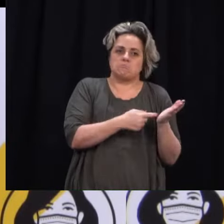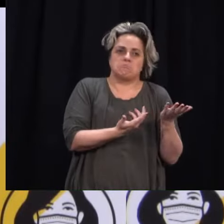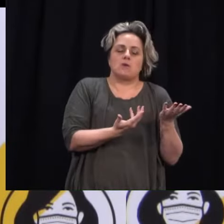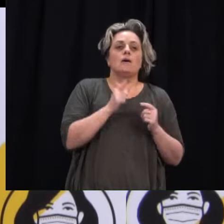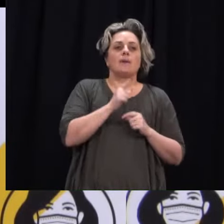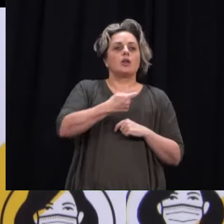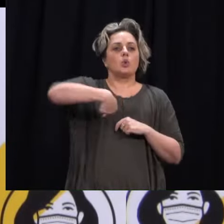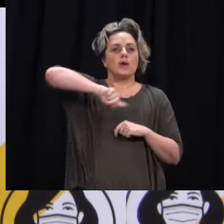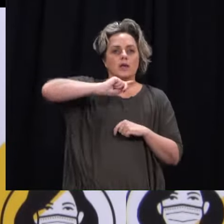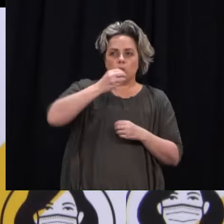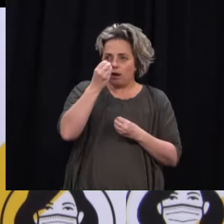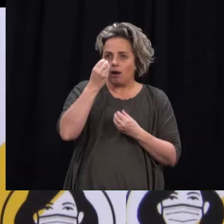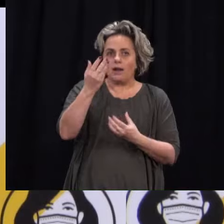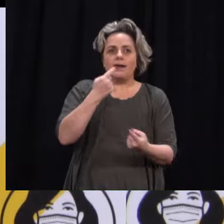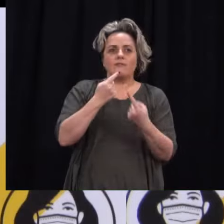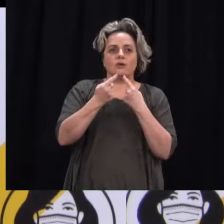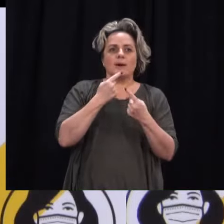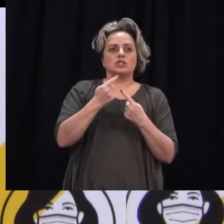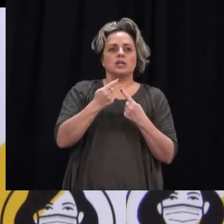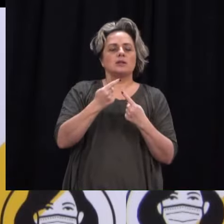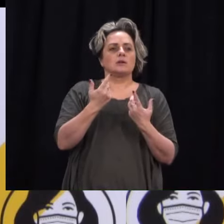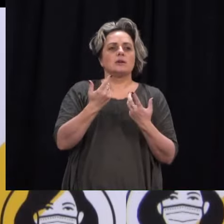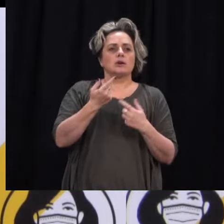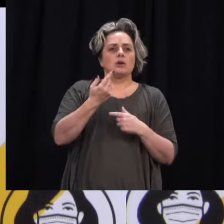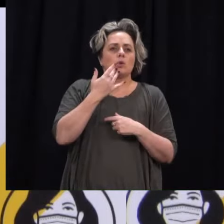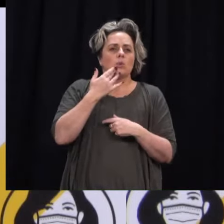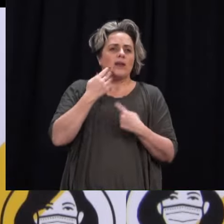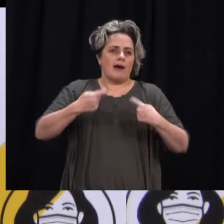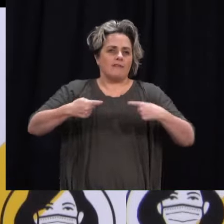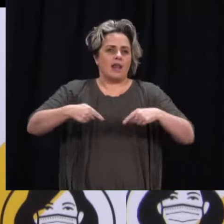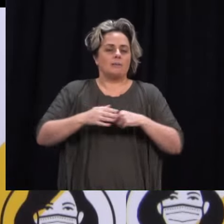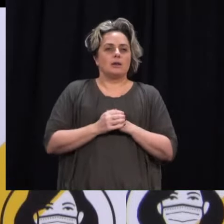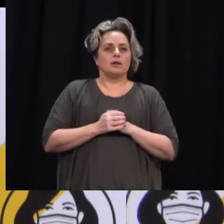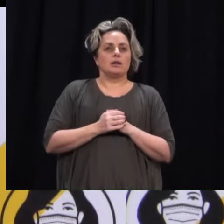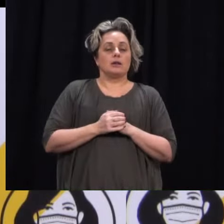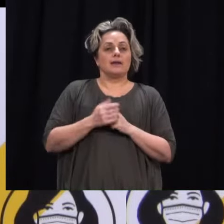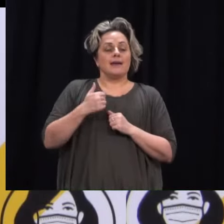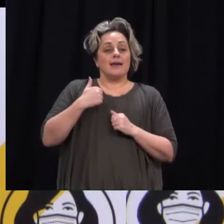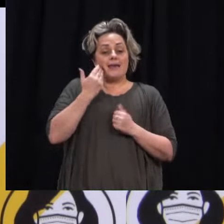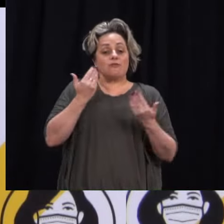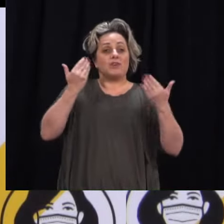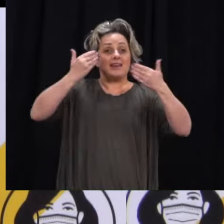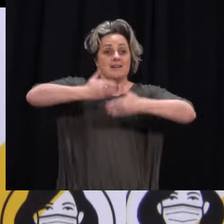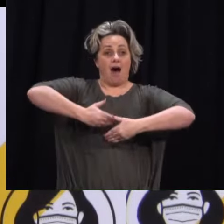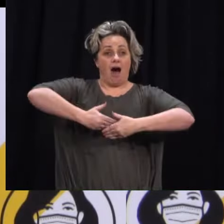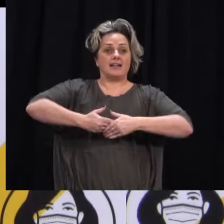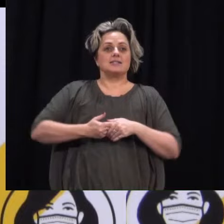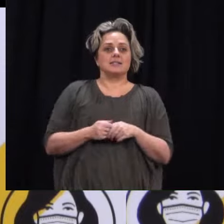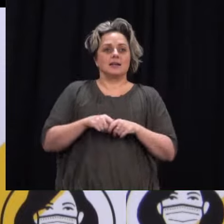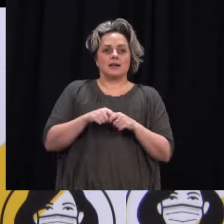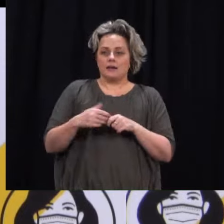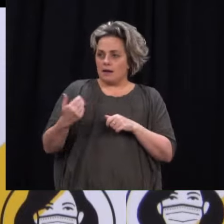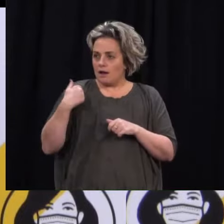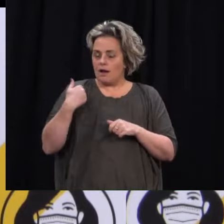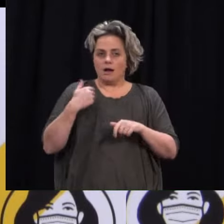How many cases. I don't have the specific number but as I said earlier o, we will be aim to go provide that detail towards the end of